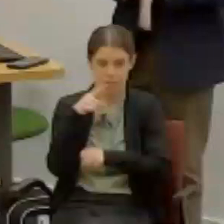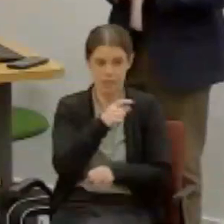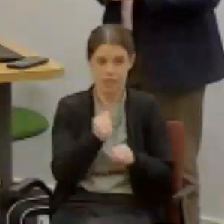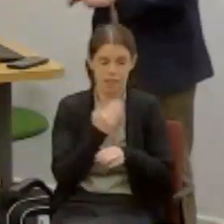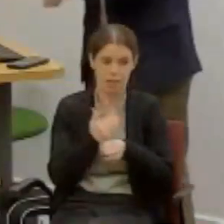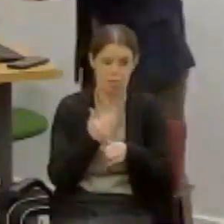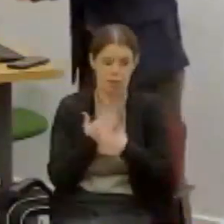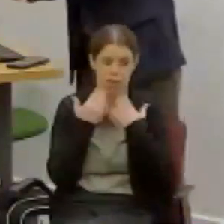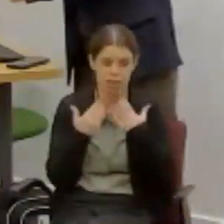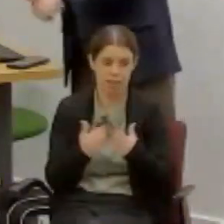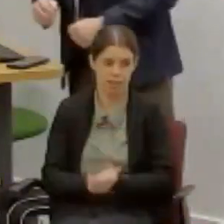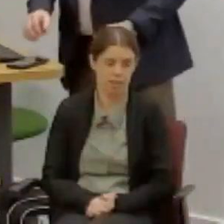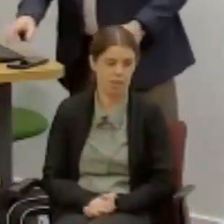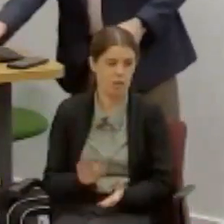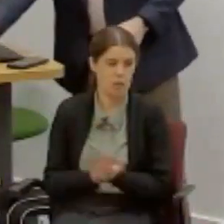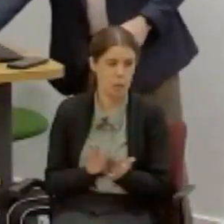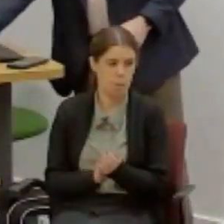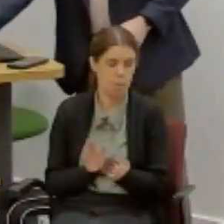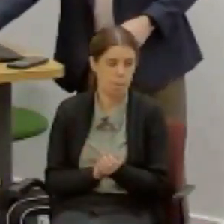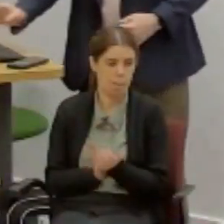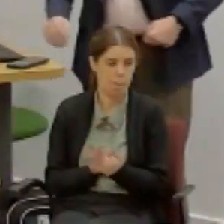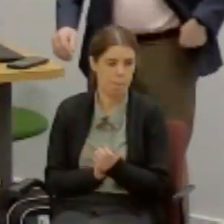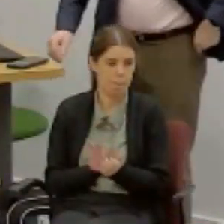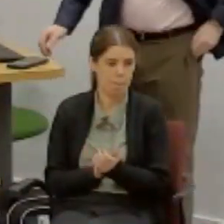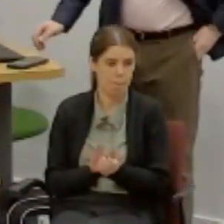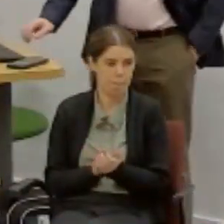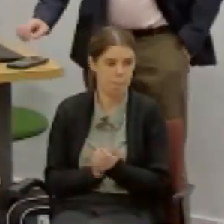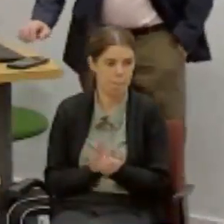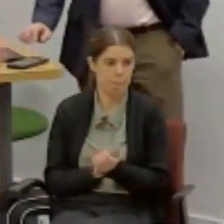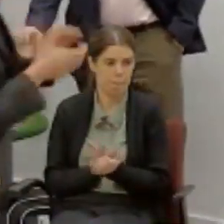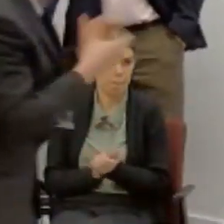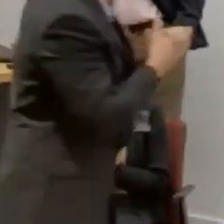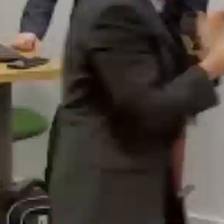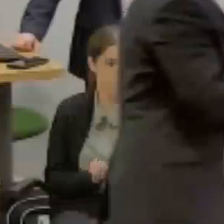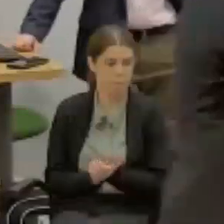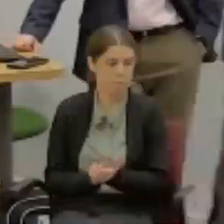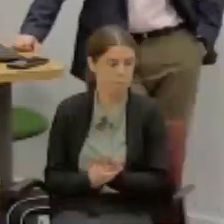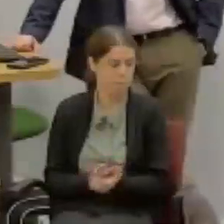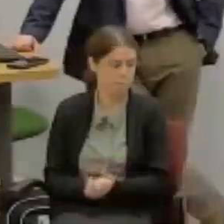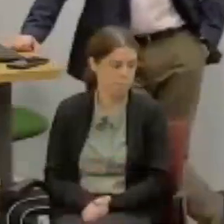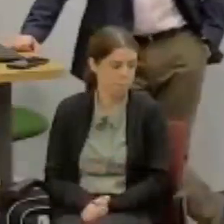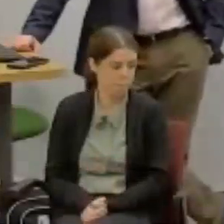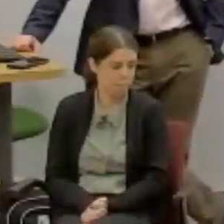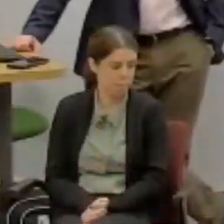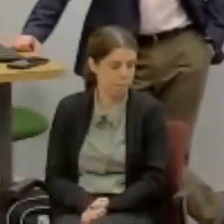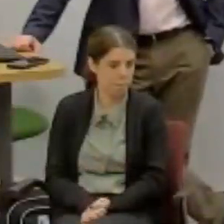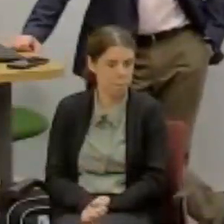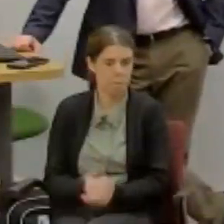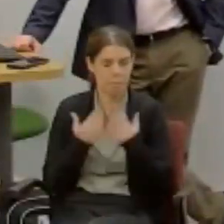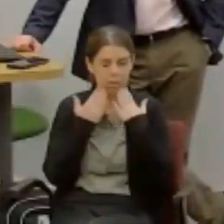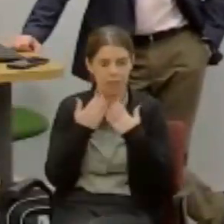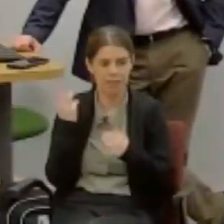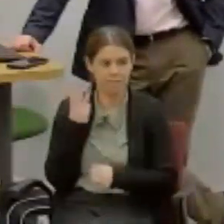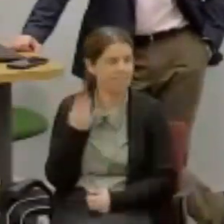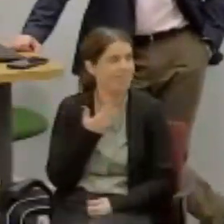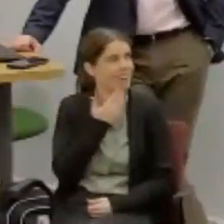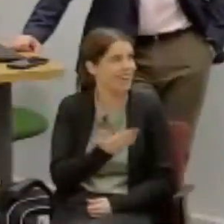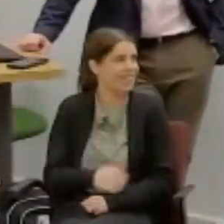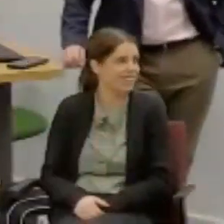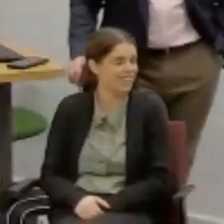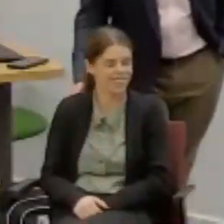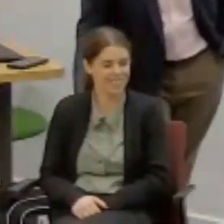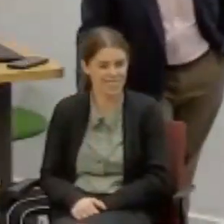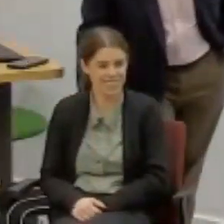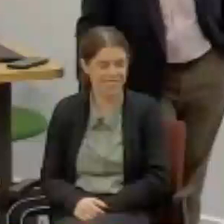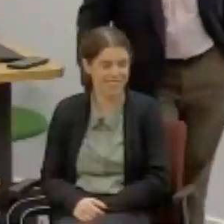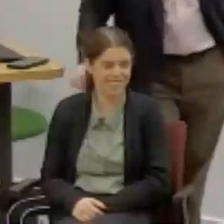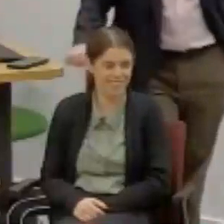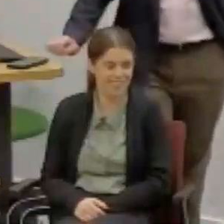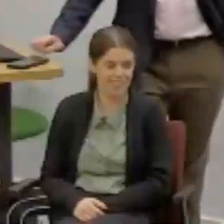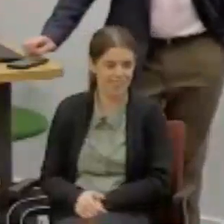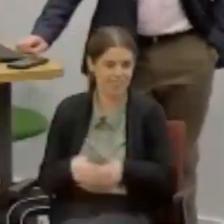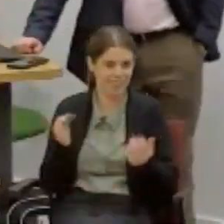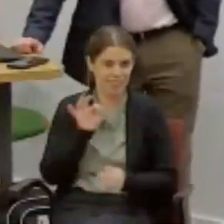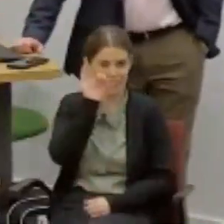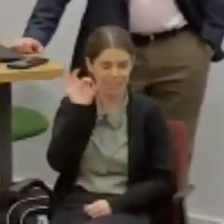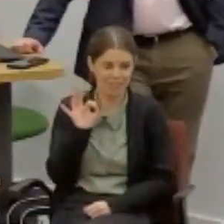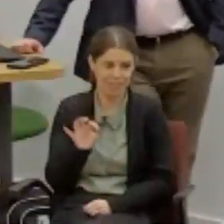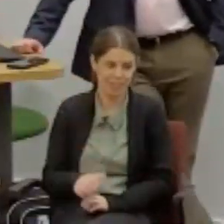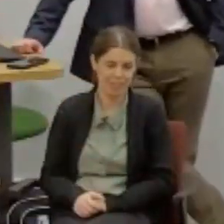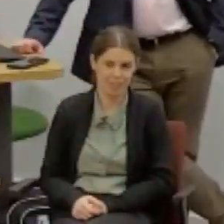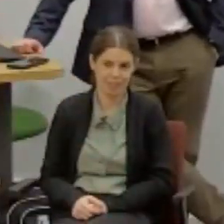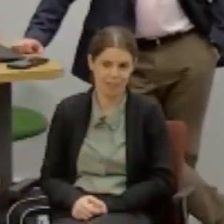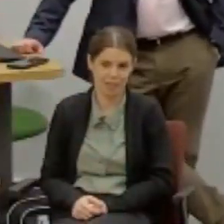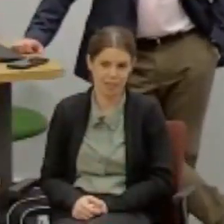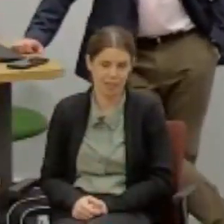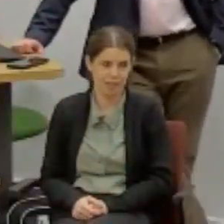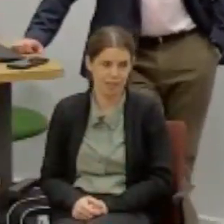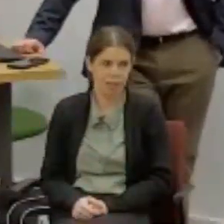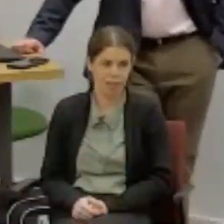Thank you very much William thank you Do you have any questions probably you got me a bit